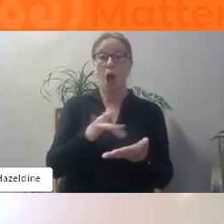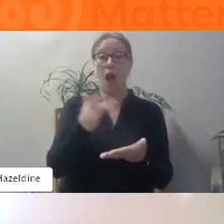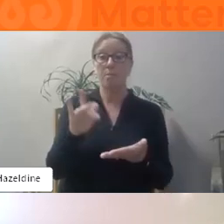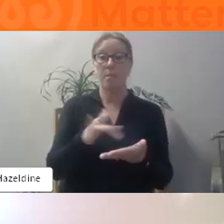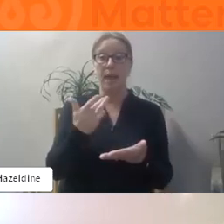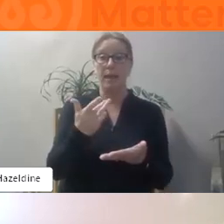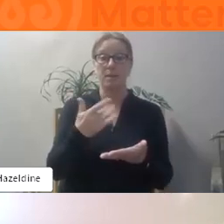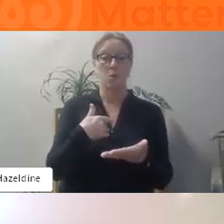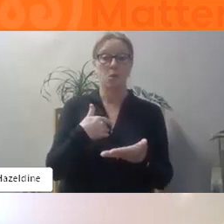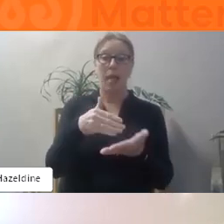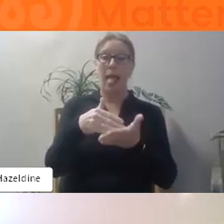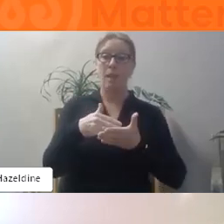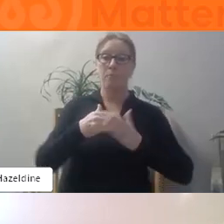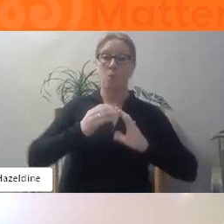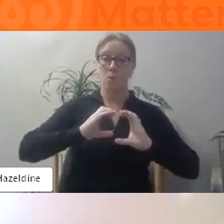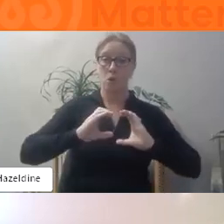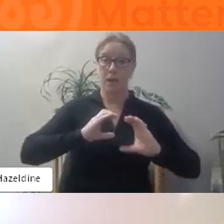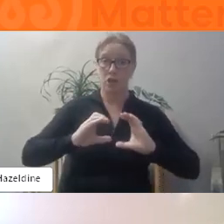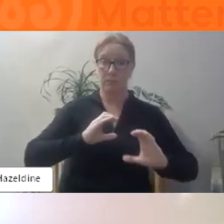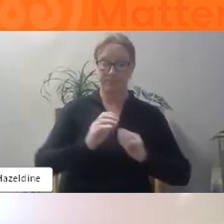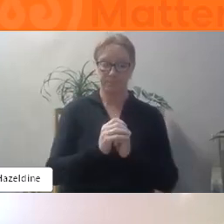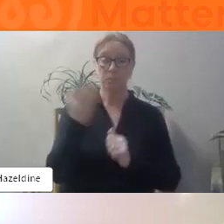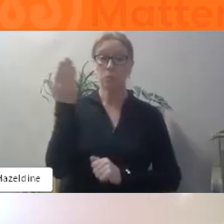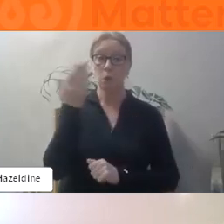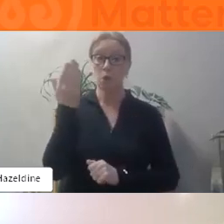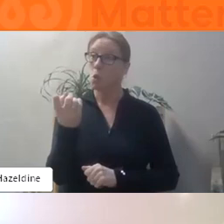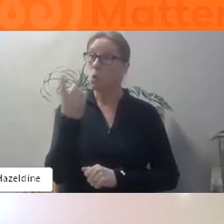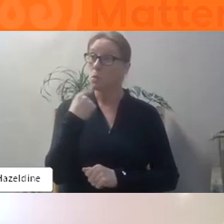communication, and the school said that it would be very difficult